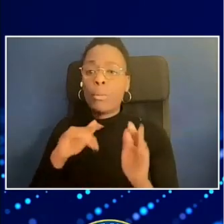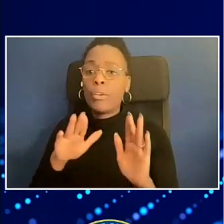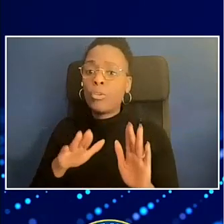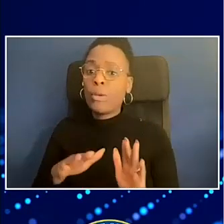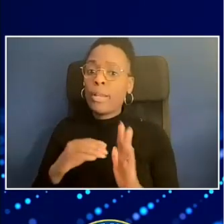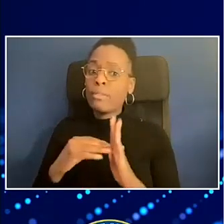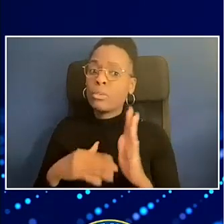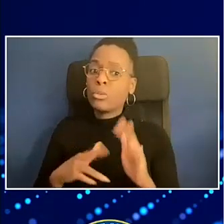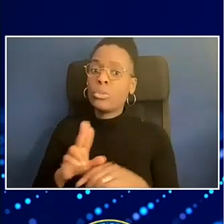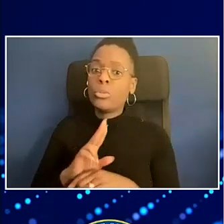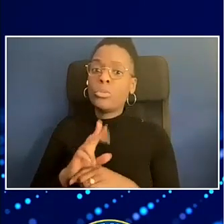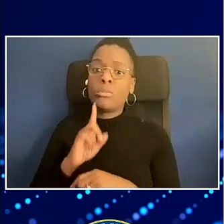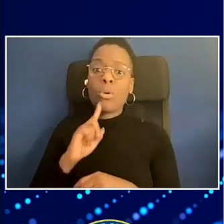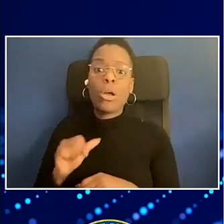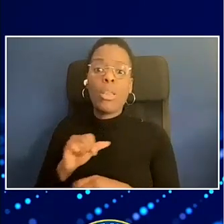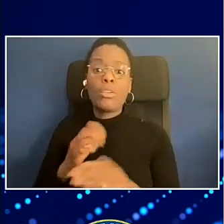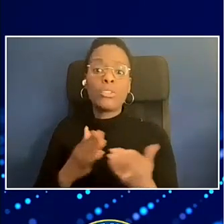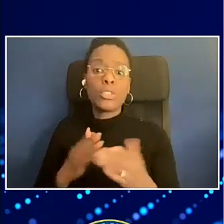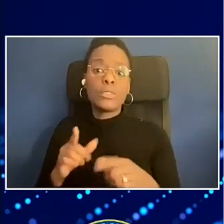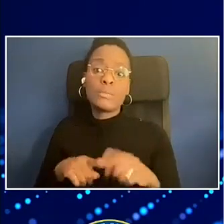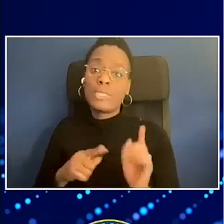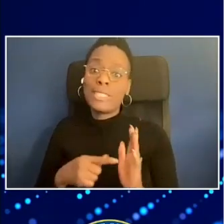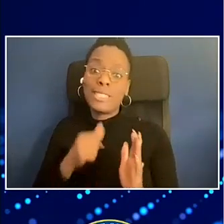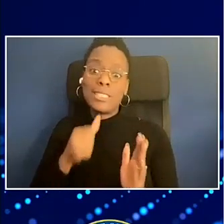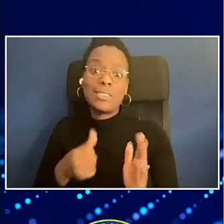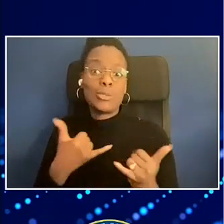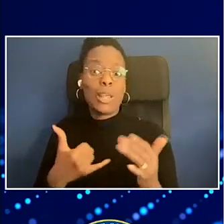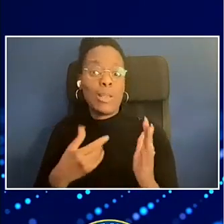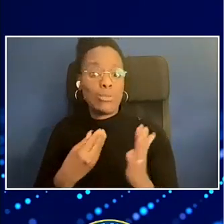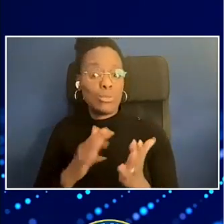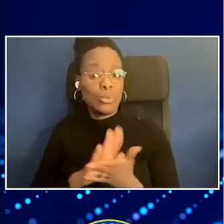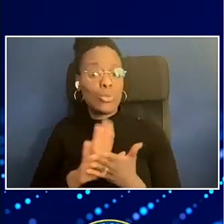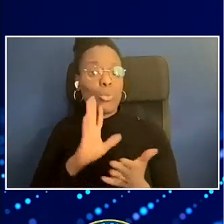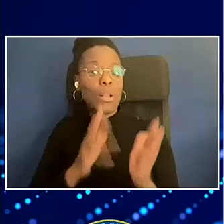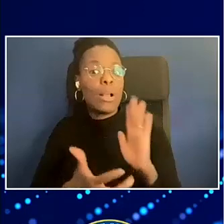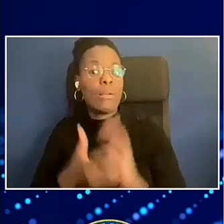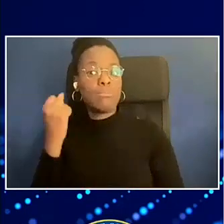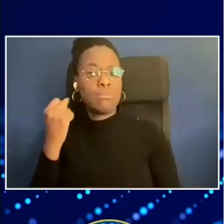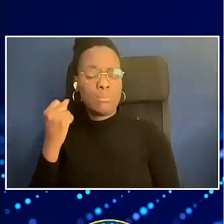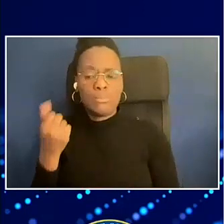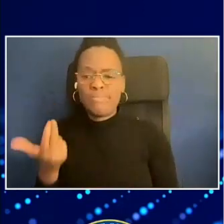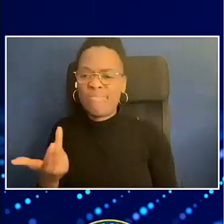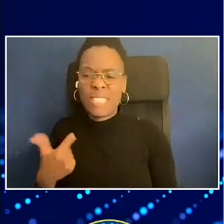that are offered, but they didn't. So we're just going to take it back. I just, I- I'm having a difficult time